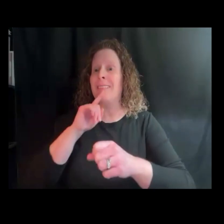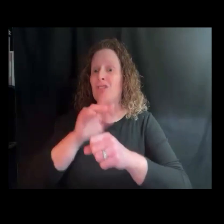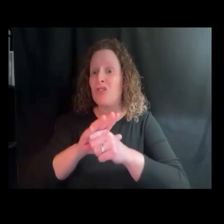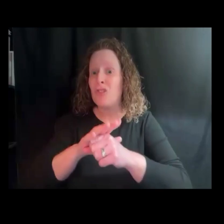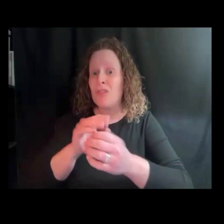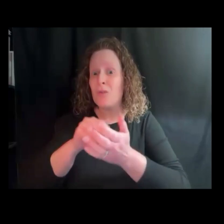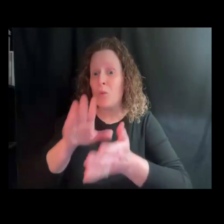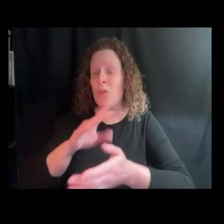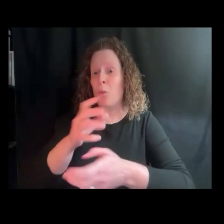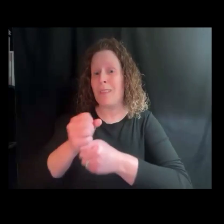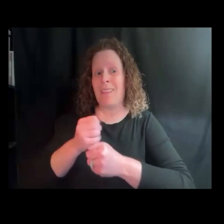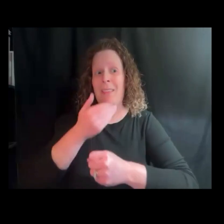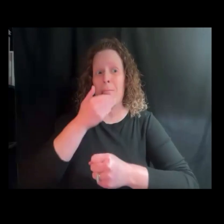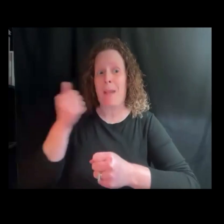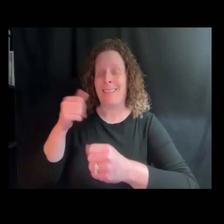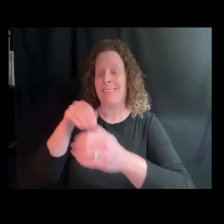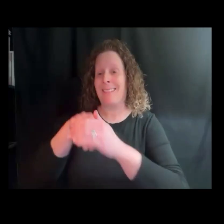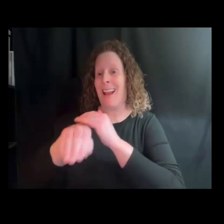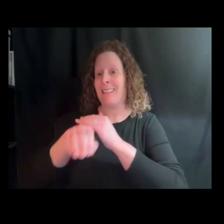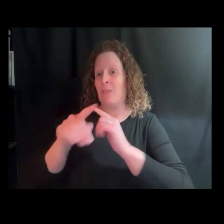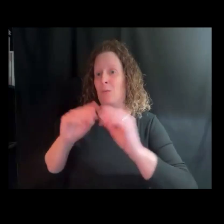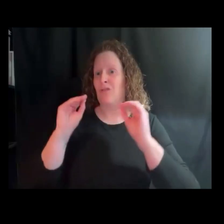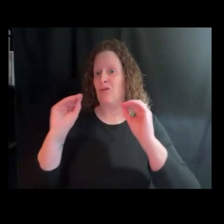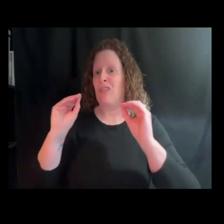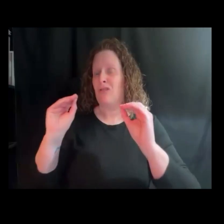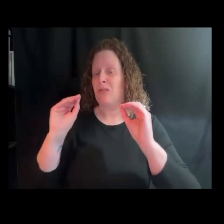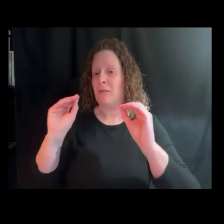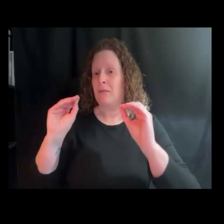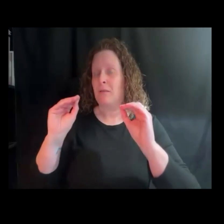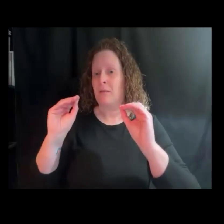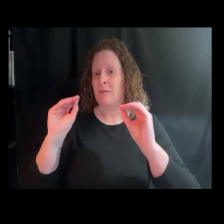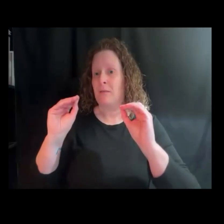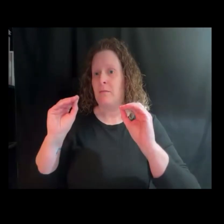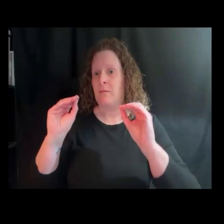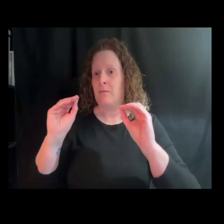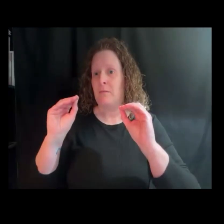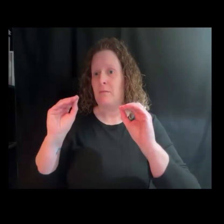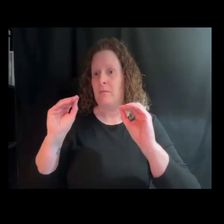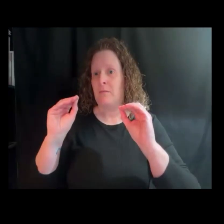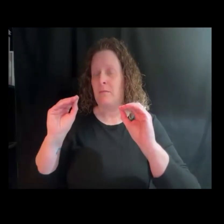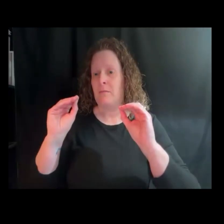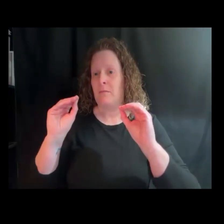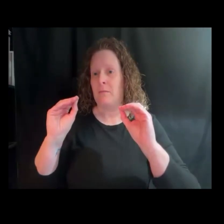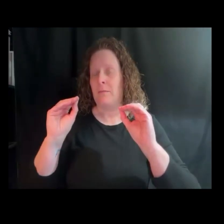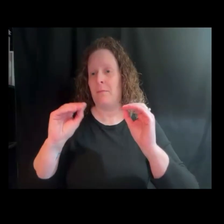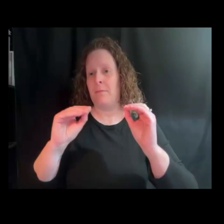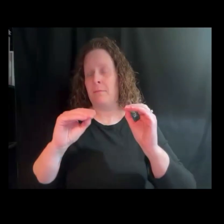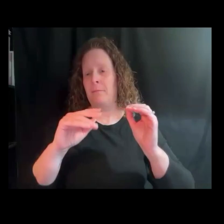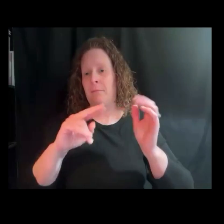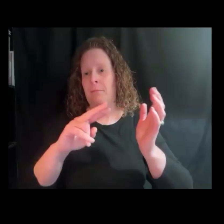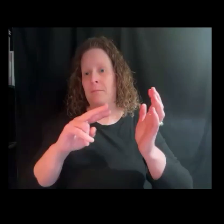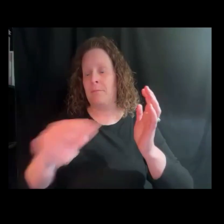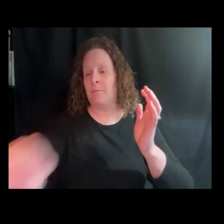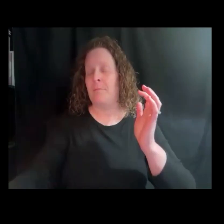members is important. The goal is to assure that the deaf student is getting adequate access to the